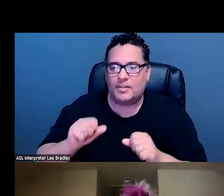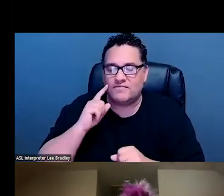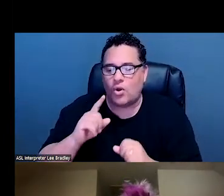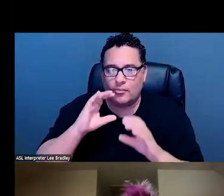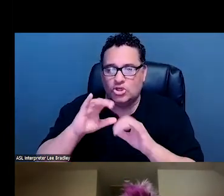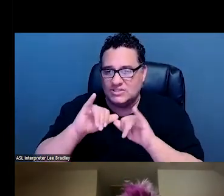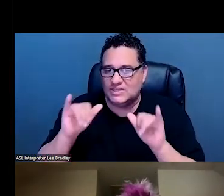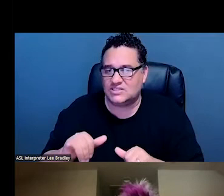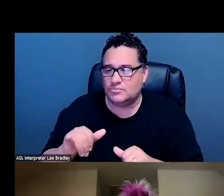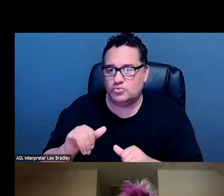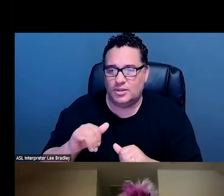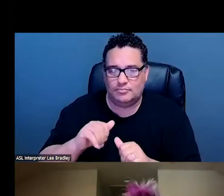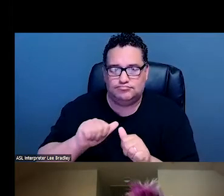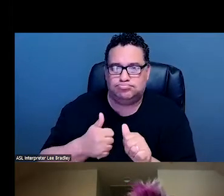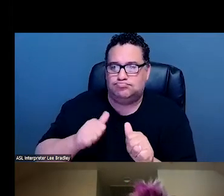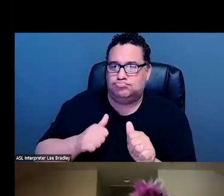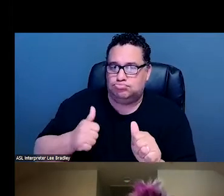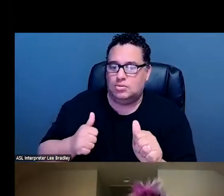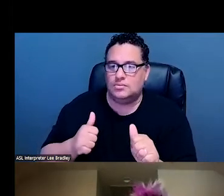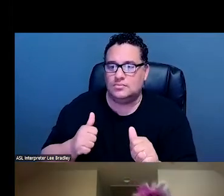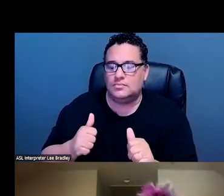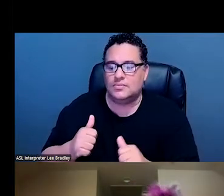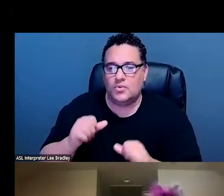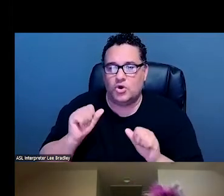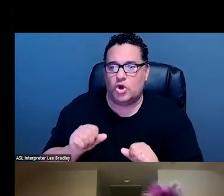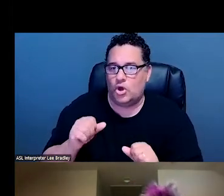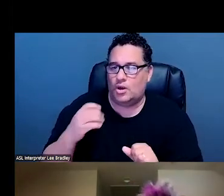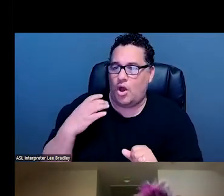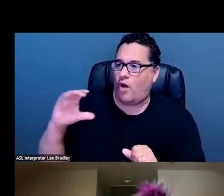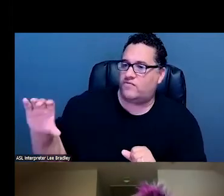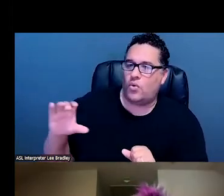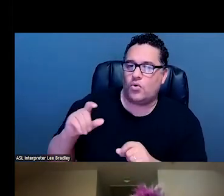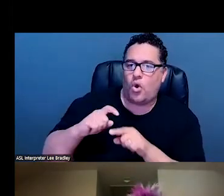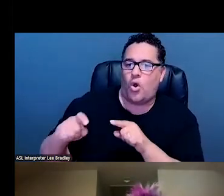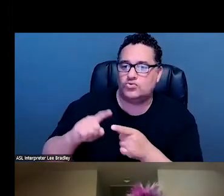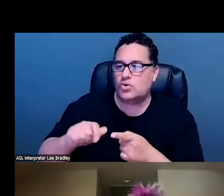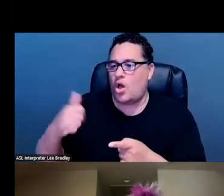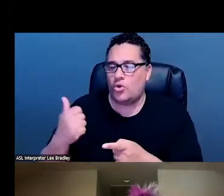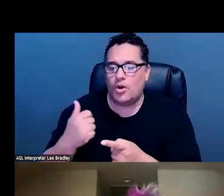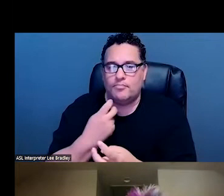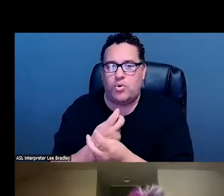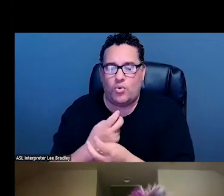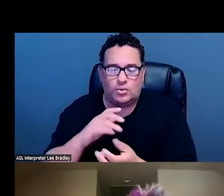WE CAN QUICKLY, OFFLOAD CALLS TO OTHER POISON CENTERS BUT THEN WE HAVE PRIOR ARRANGEMENTS